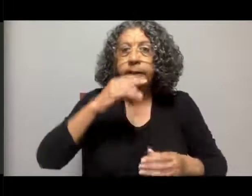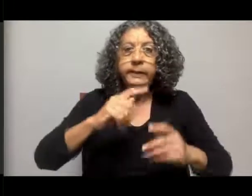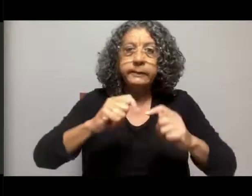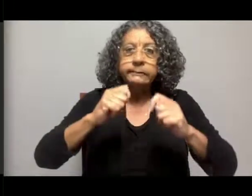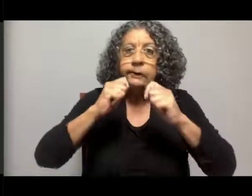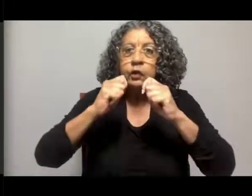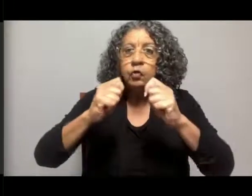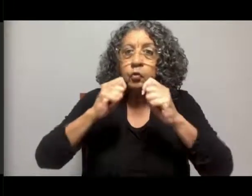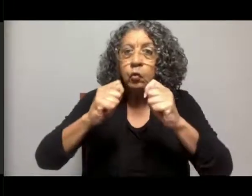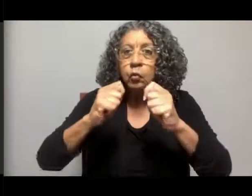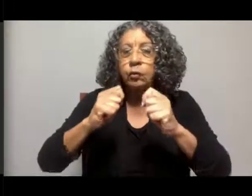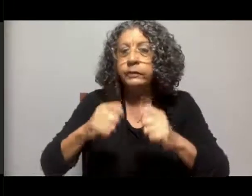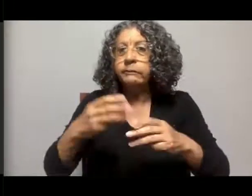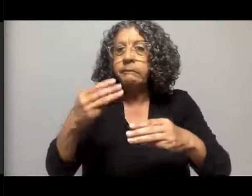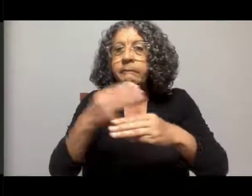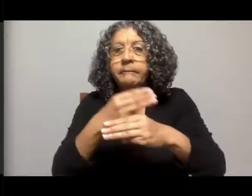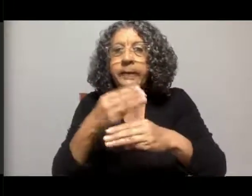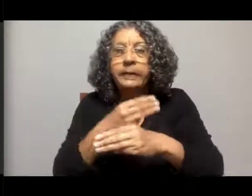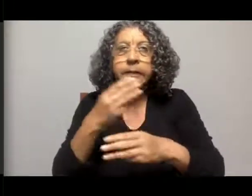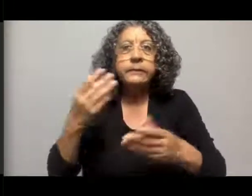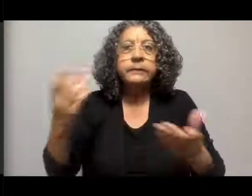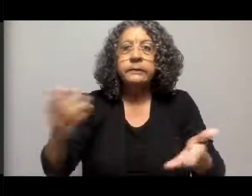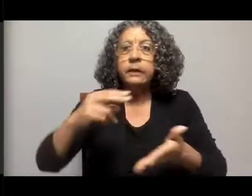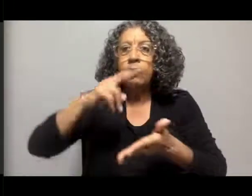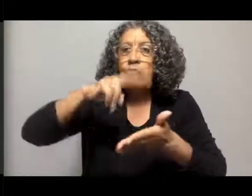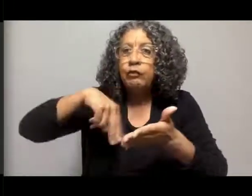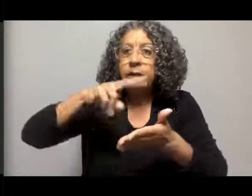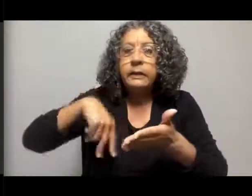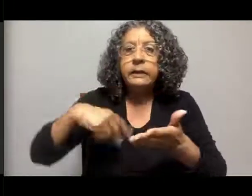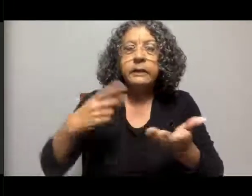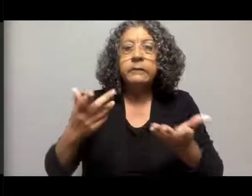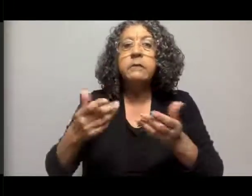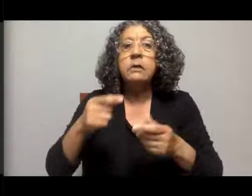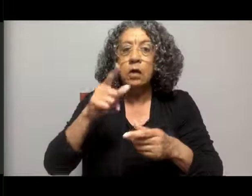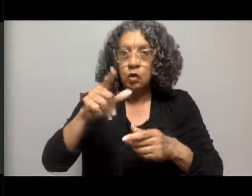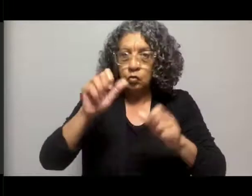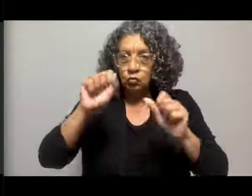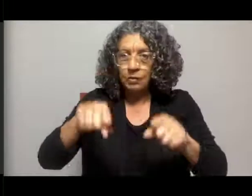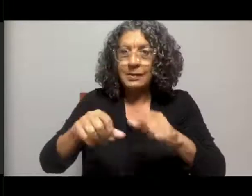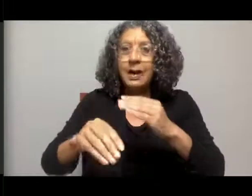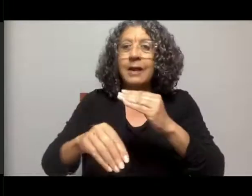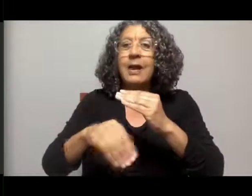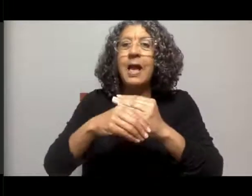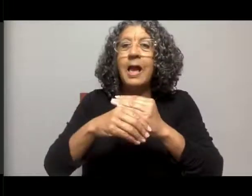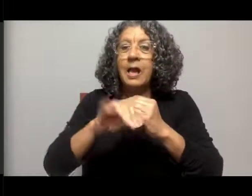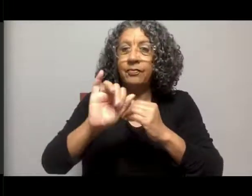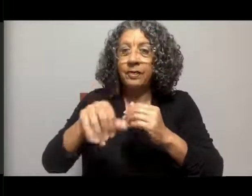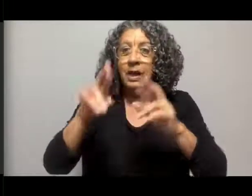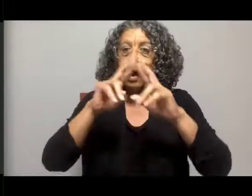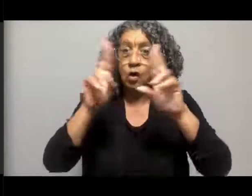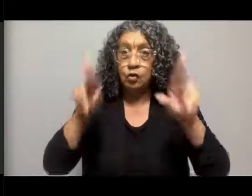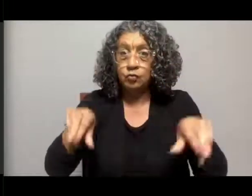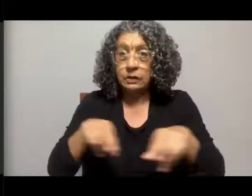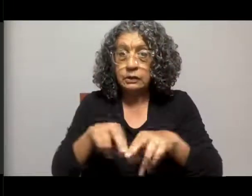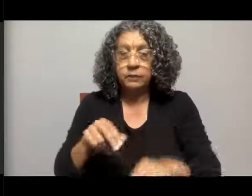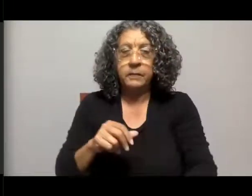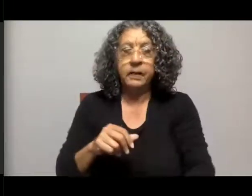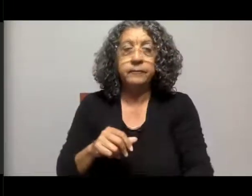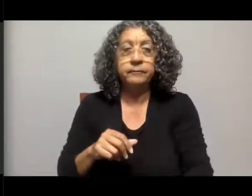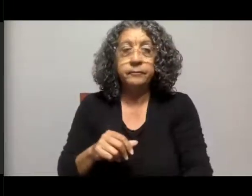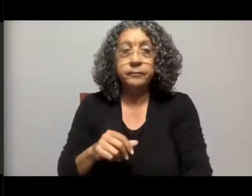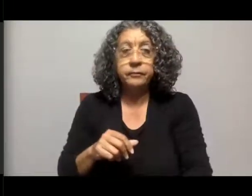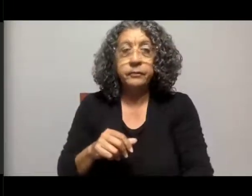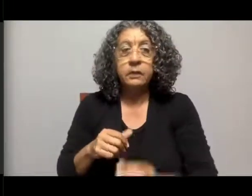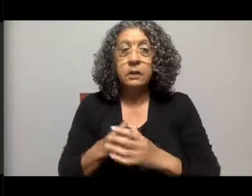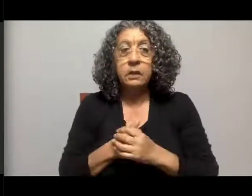Another example is if you tutor in reading or math you could add that to the resume as well.